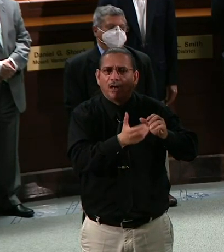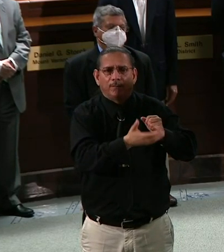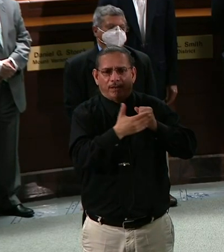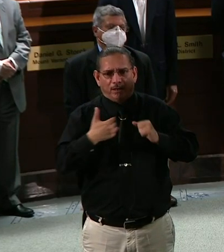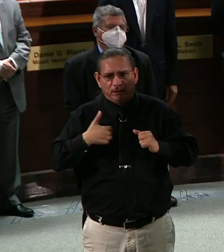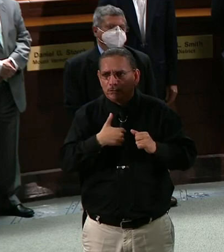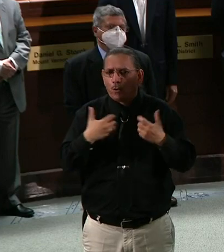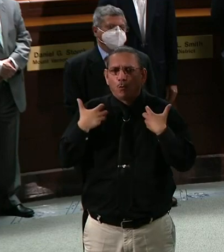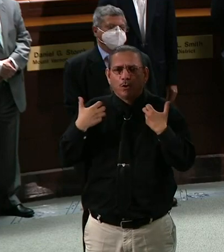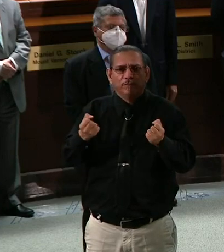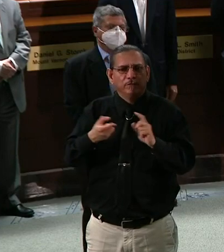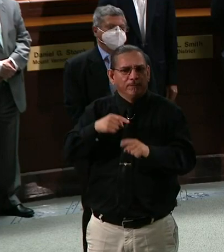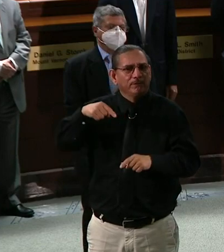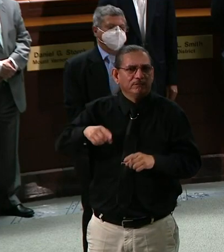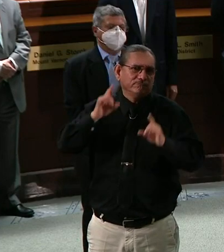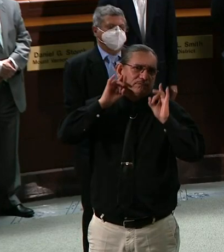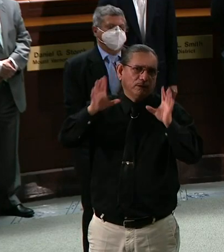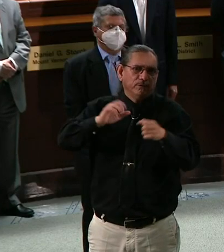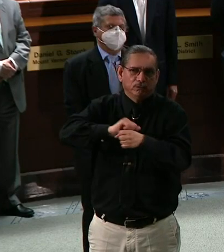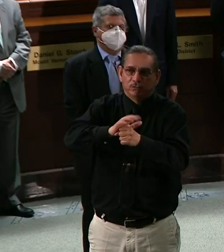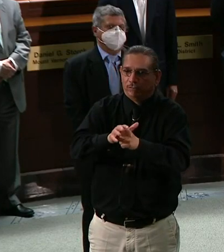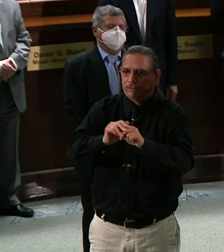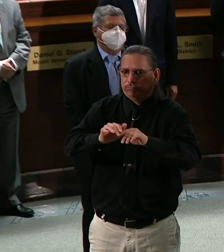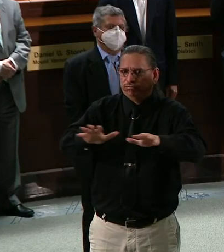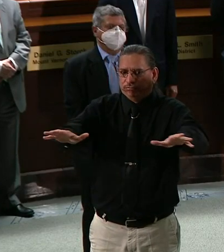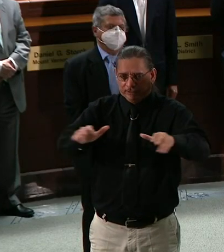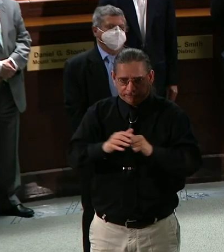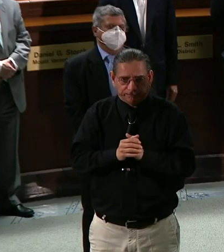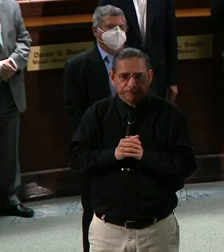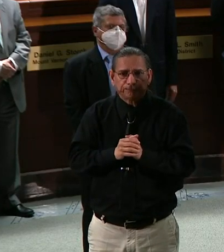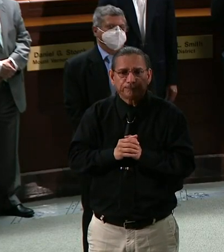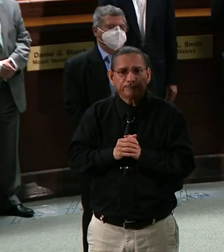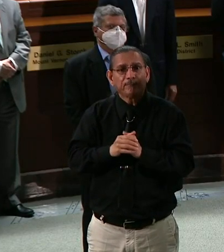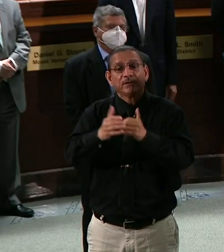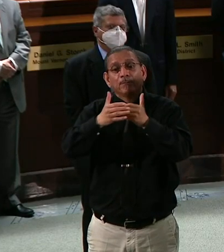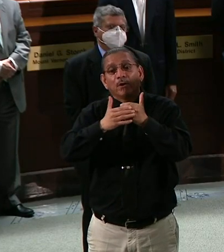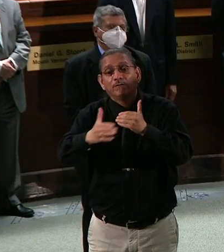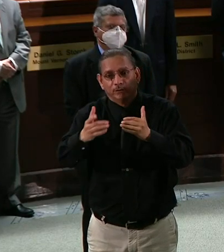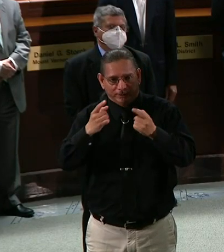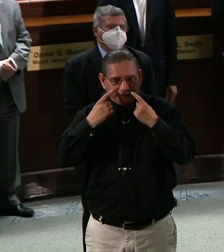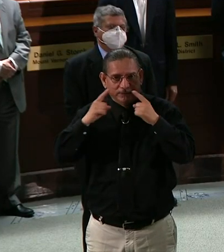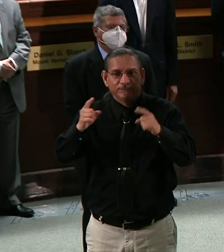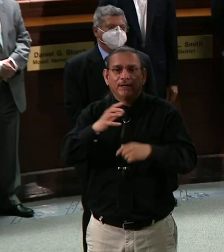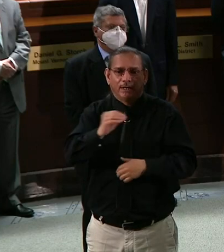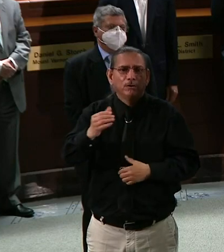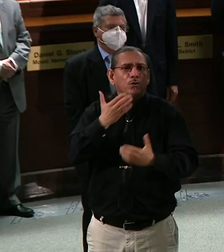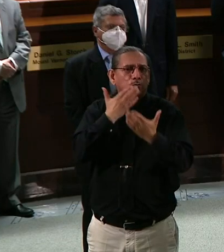ADMINISTRATION IN ORDER TO HELP US RECOVER FROM THIS PANDEMIC